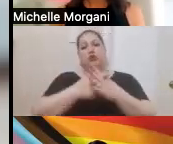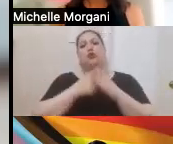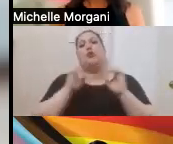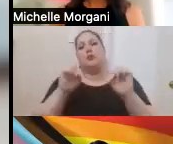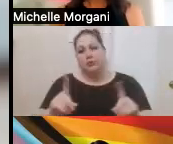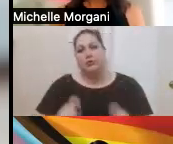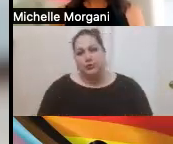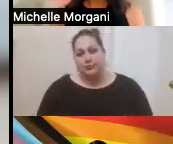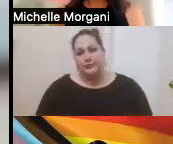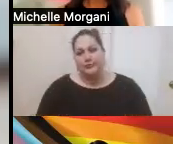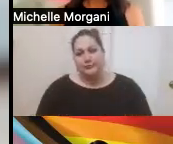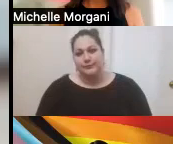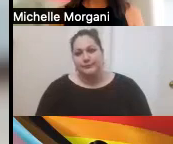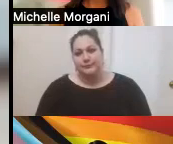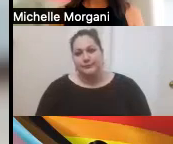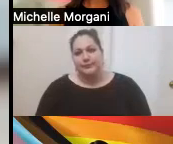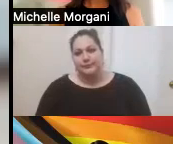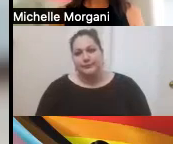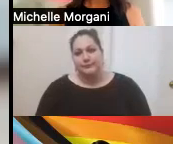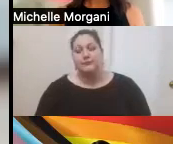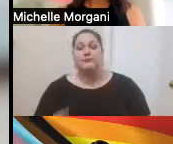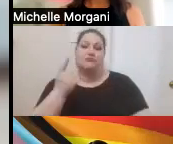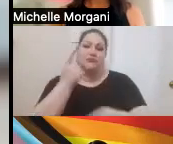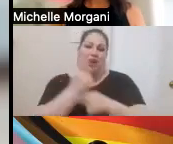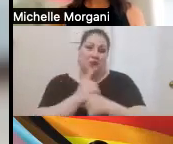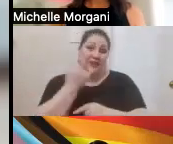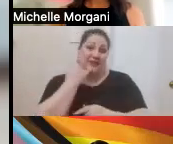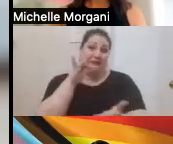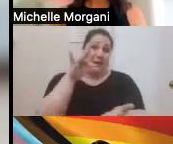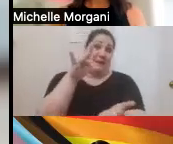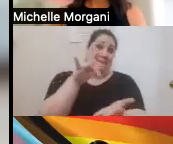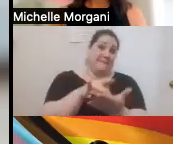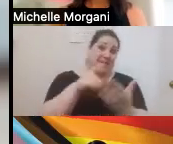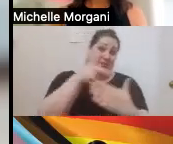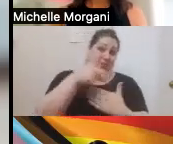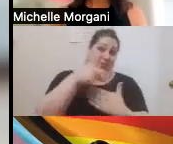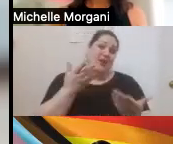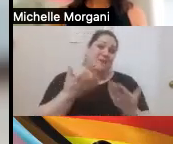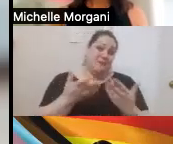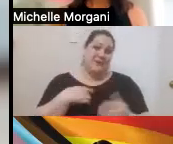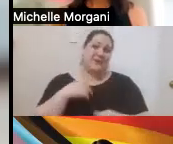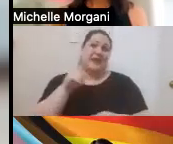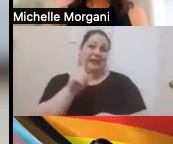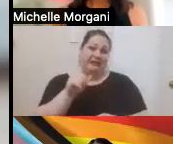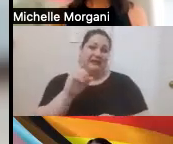Yeah, and if it's mid mid program, taking the leave of absence potentially to to learn that.